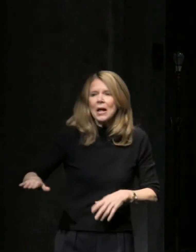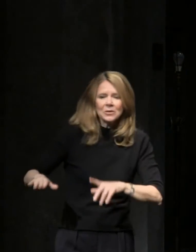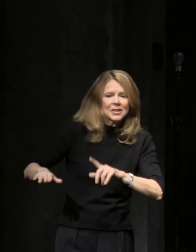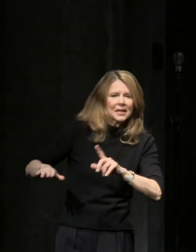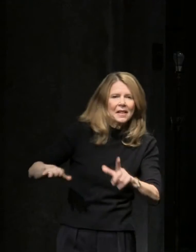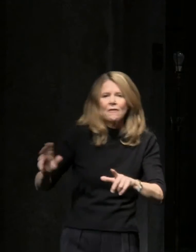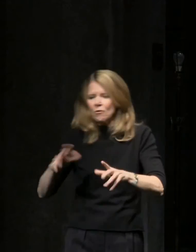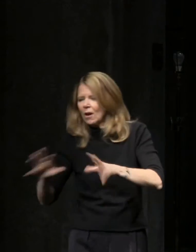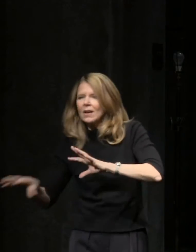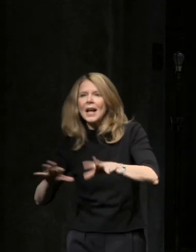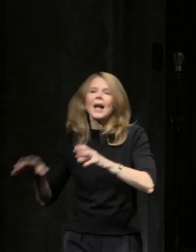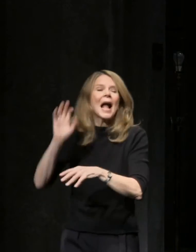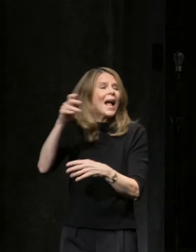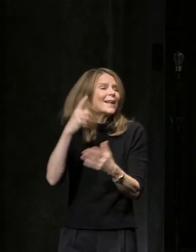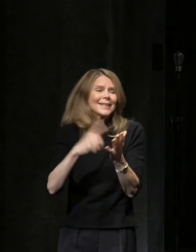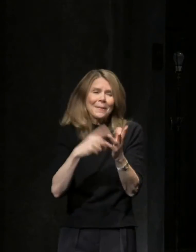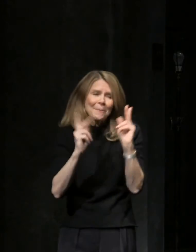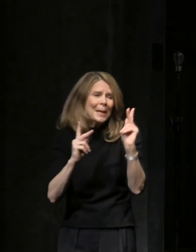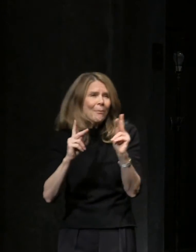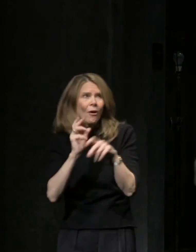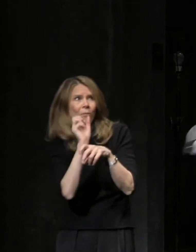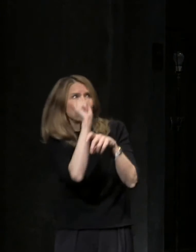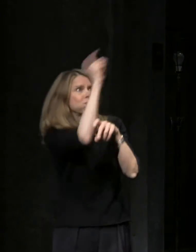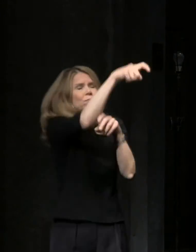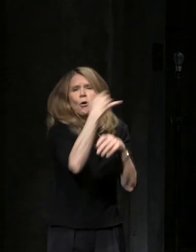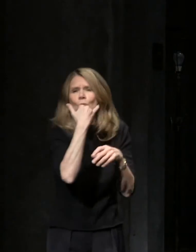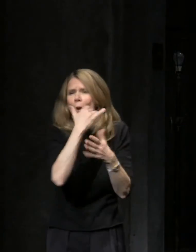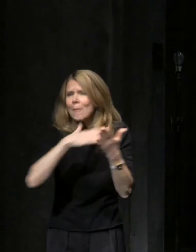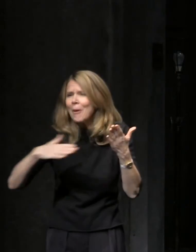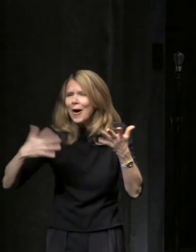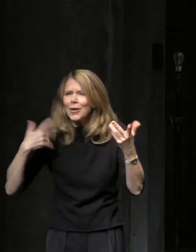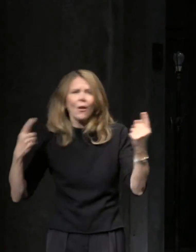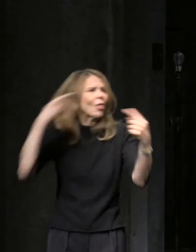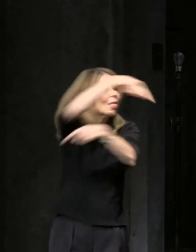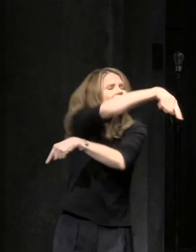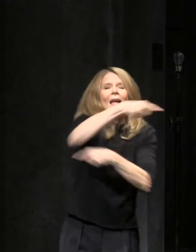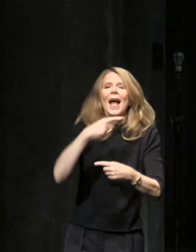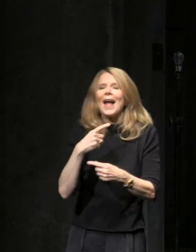shooting at the wrong end of the gym, carrying the ball. If you try to play defense, many